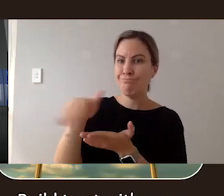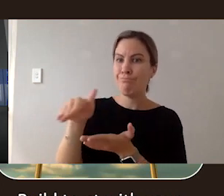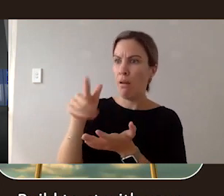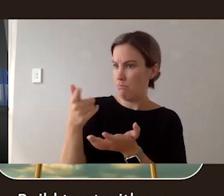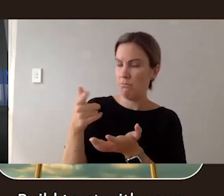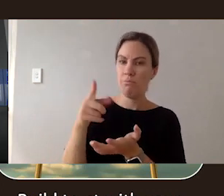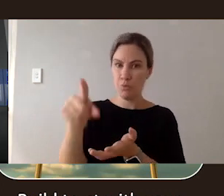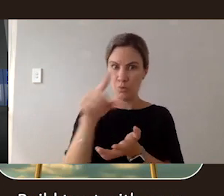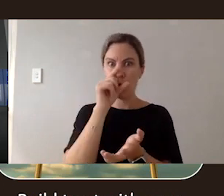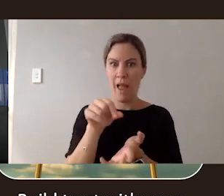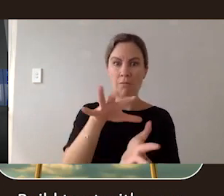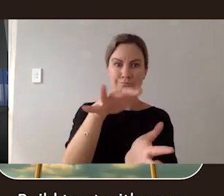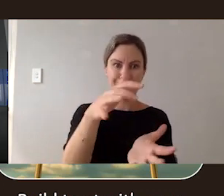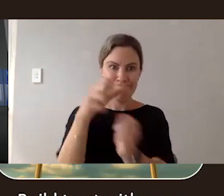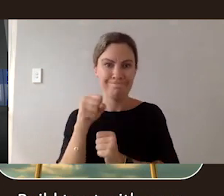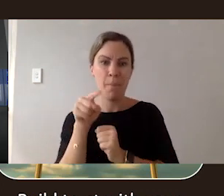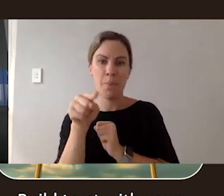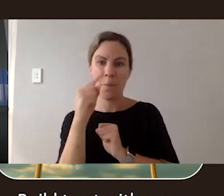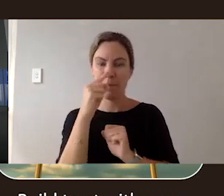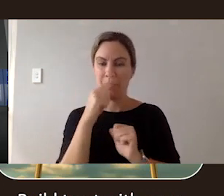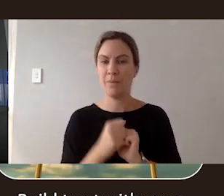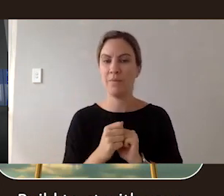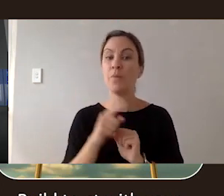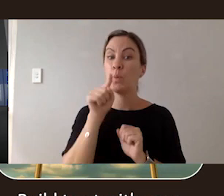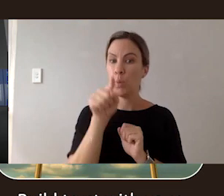better time for you to show you're a leader worth following. You're a